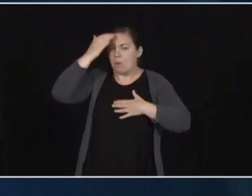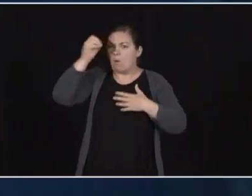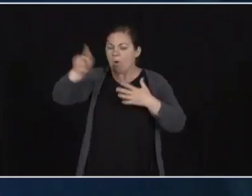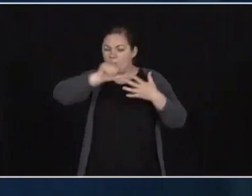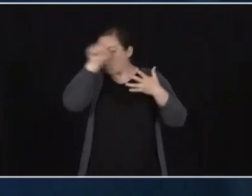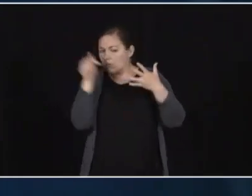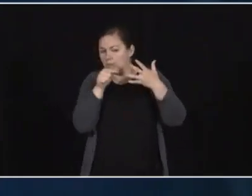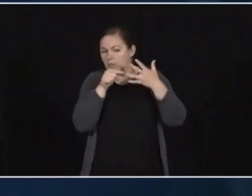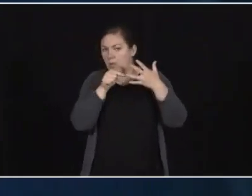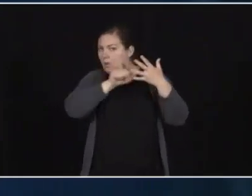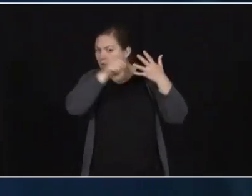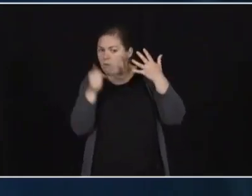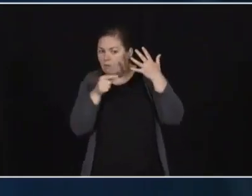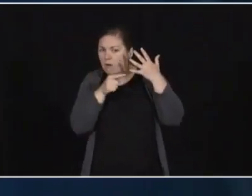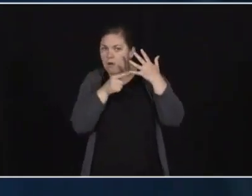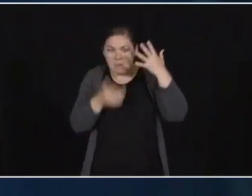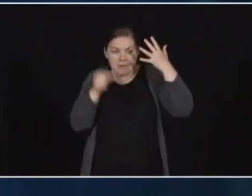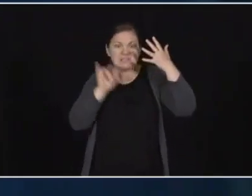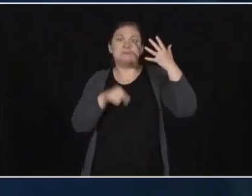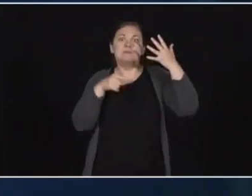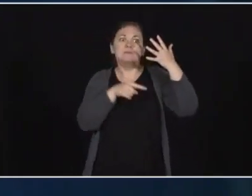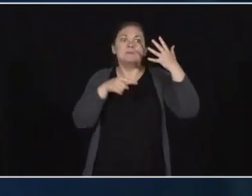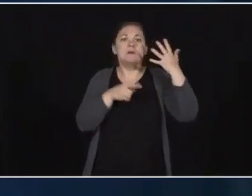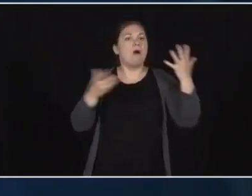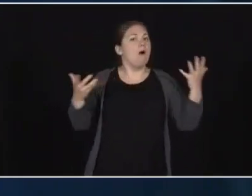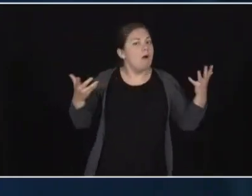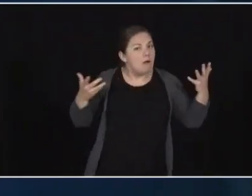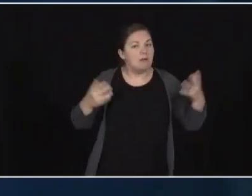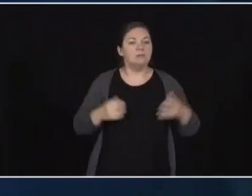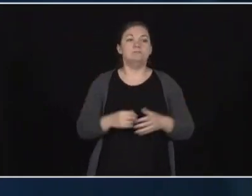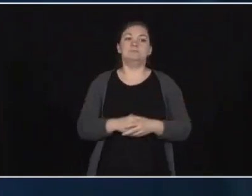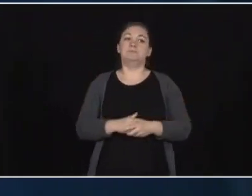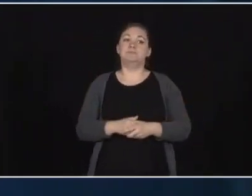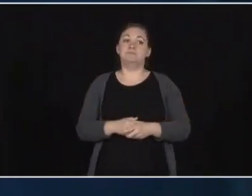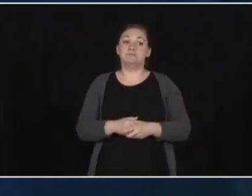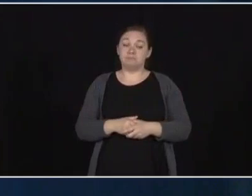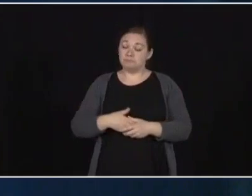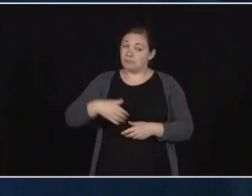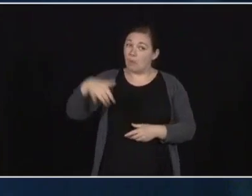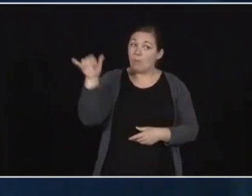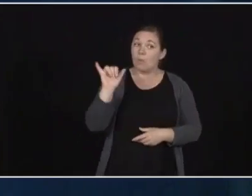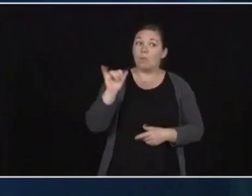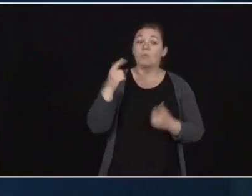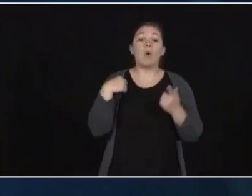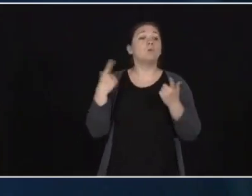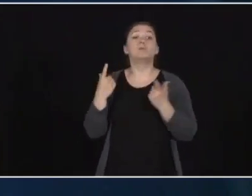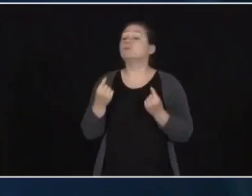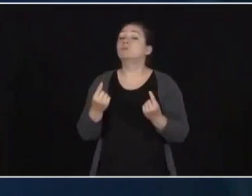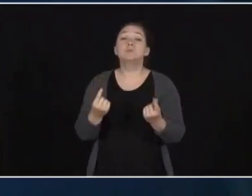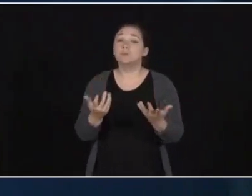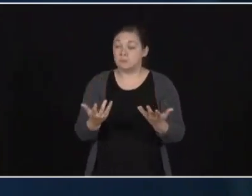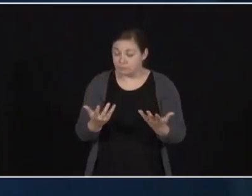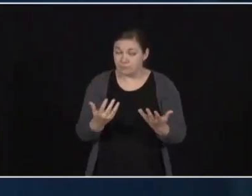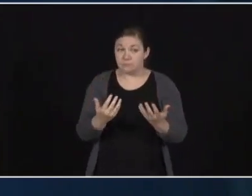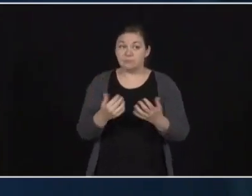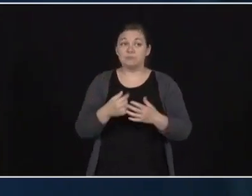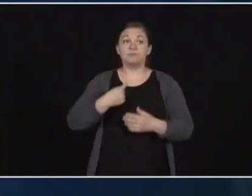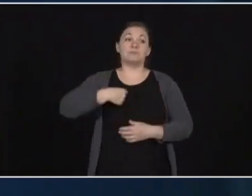people do have COVID-19 or not. Beyond that there has been other steps that have been taken to broaden the testing availability